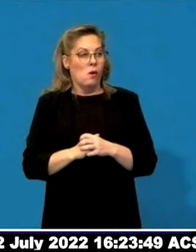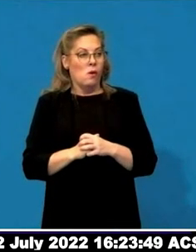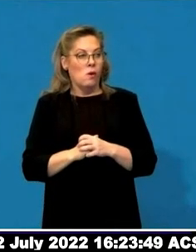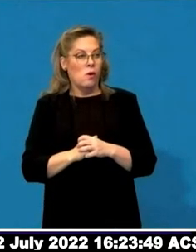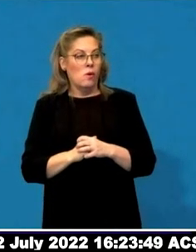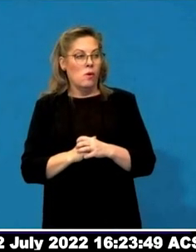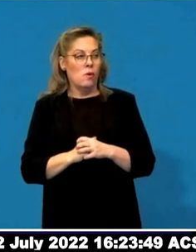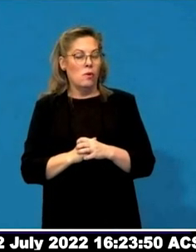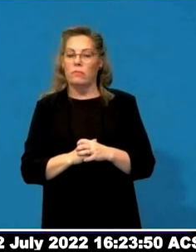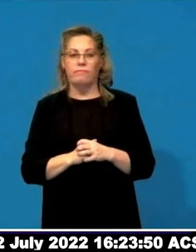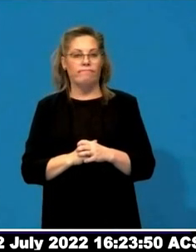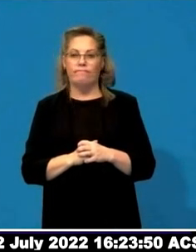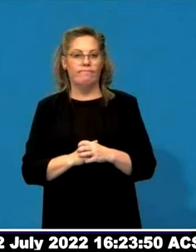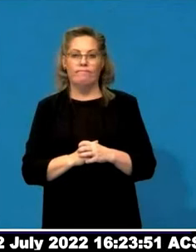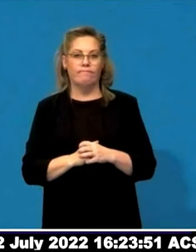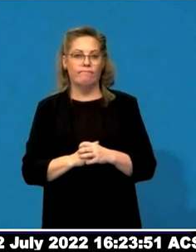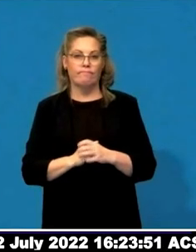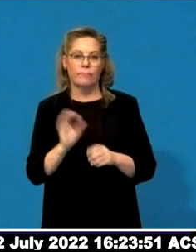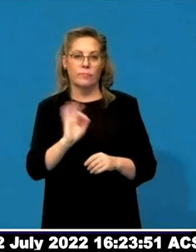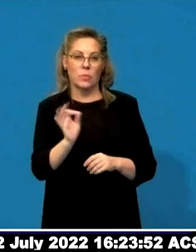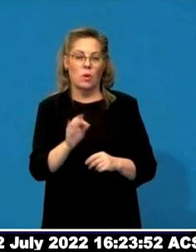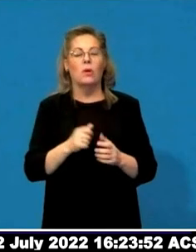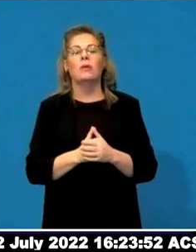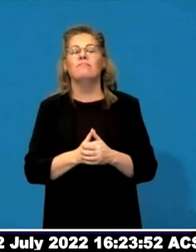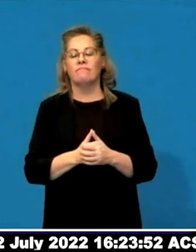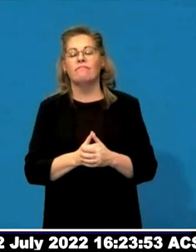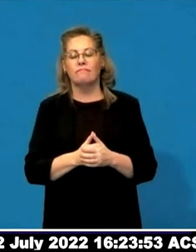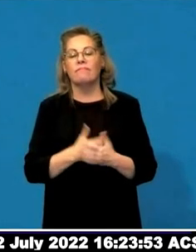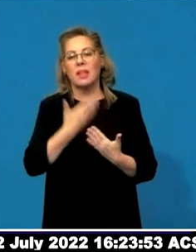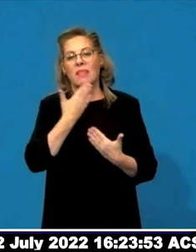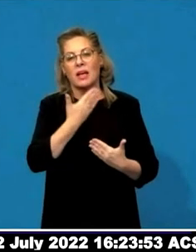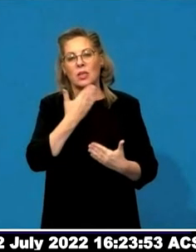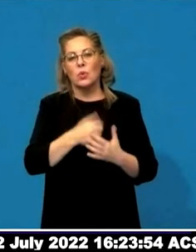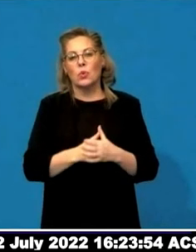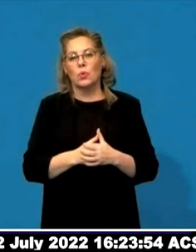Thank you. I just wanted to know that because we talked about communication during today,